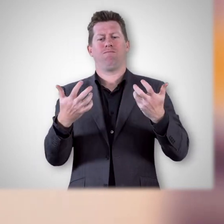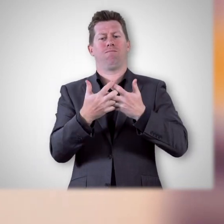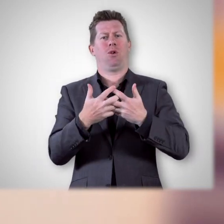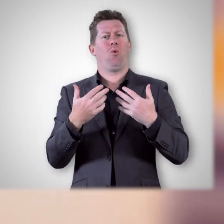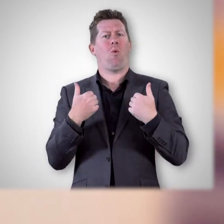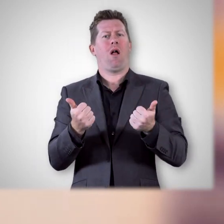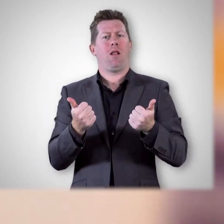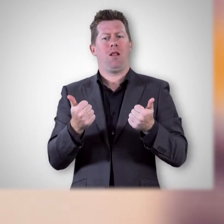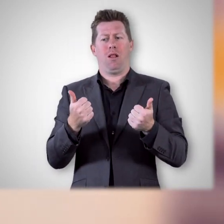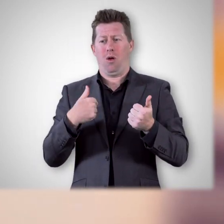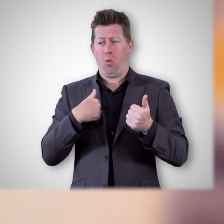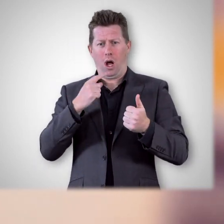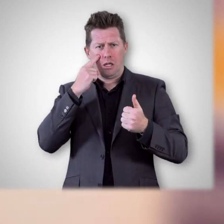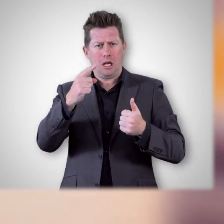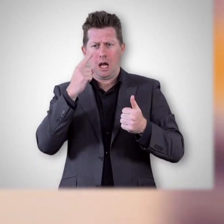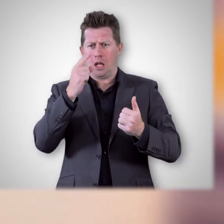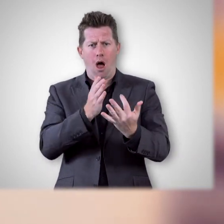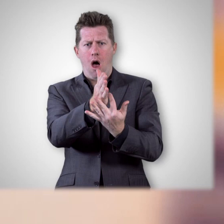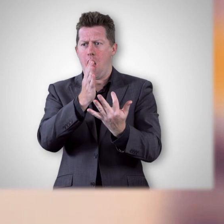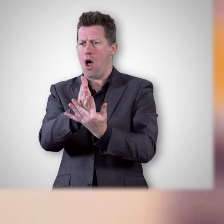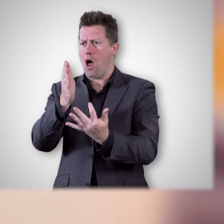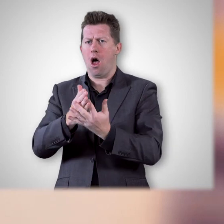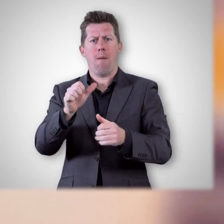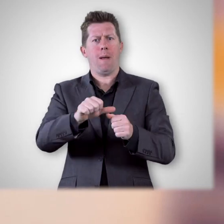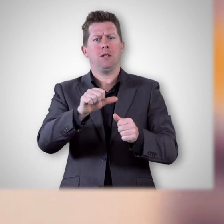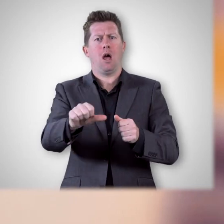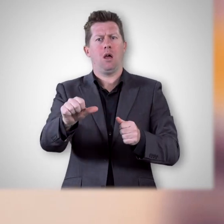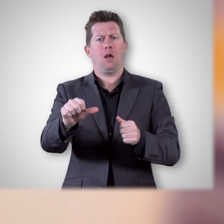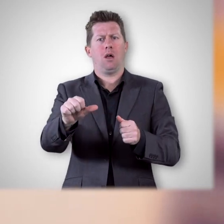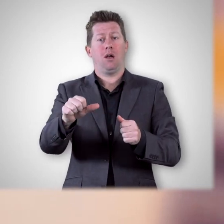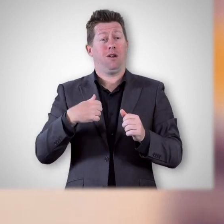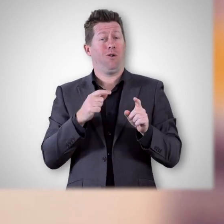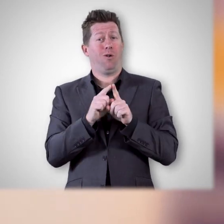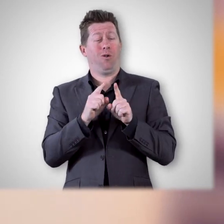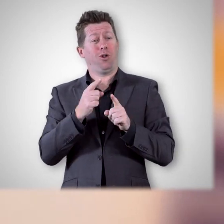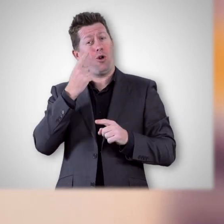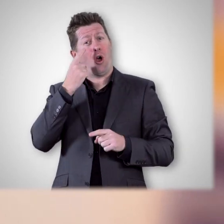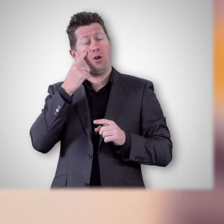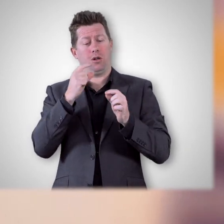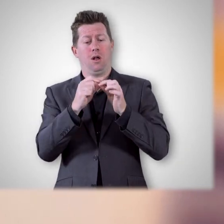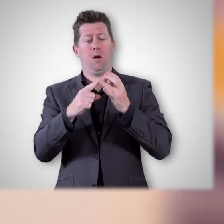and we found we were pushing many open doors. We also found Box Hill Institute